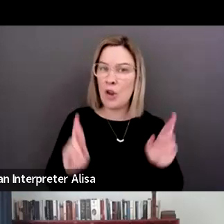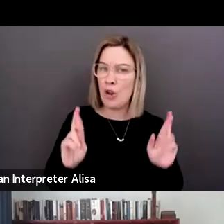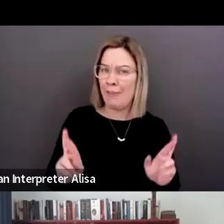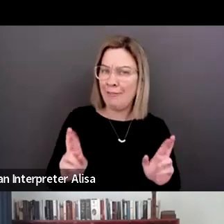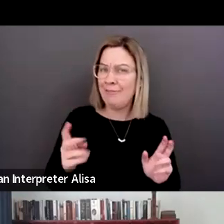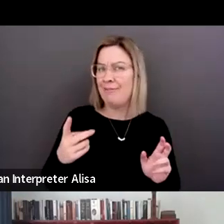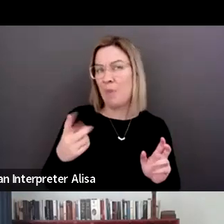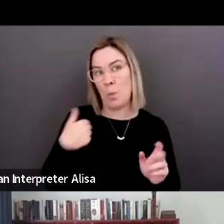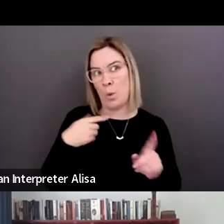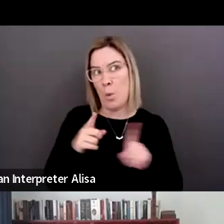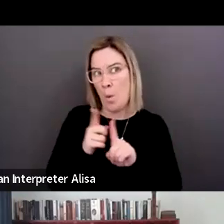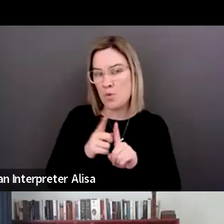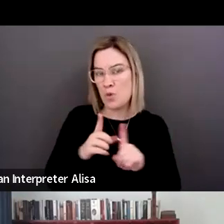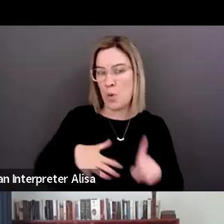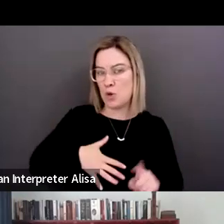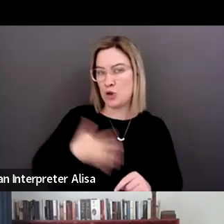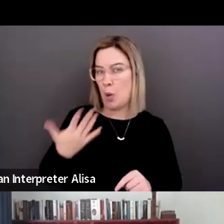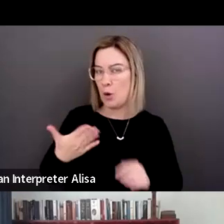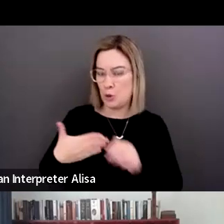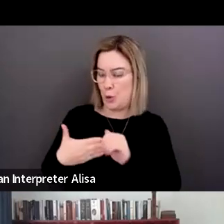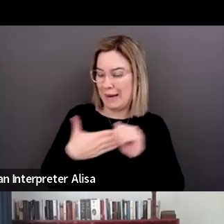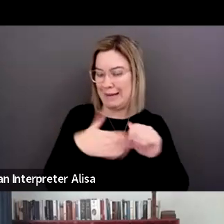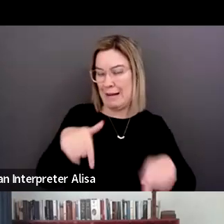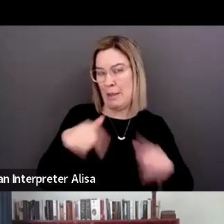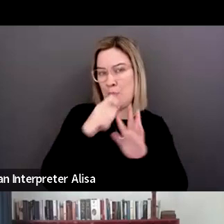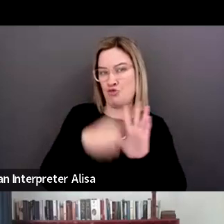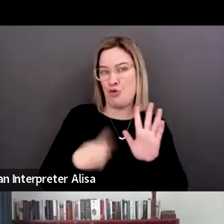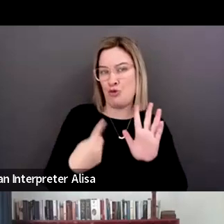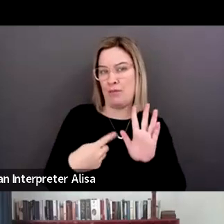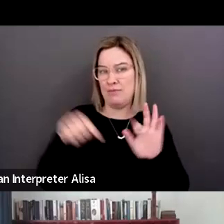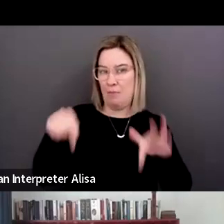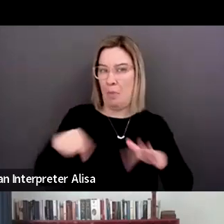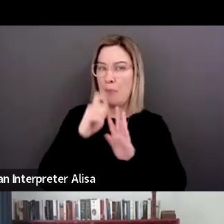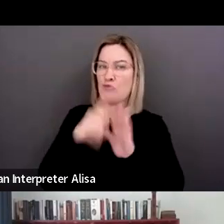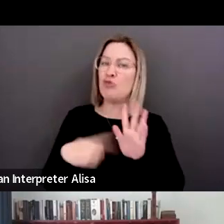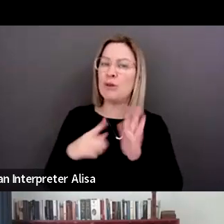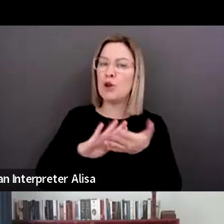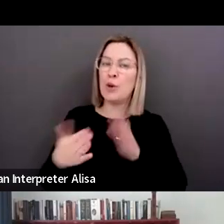on and taking those actions further. That's all sort of what we're working